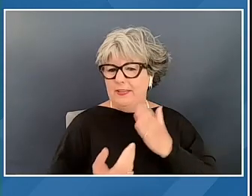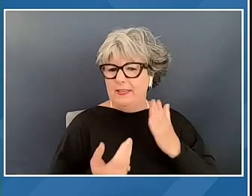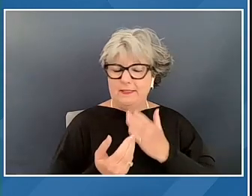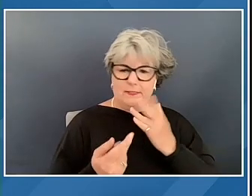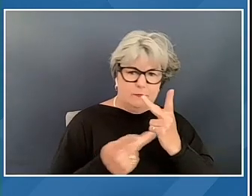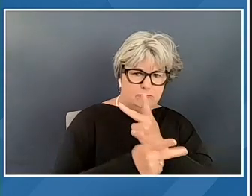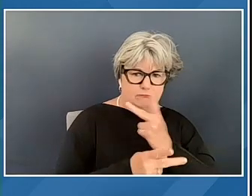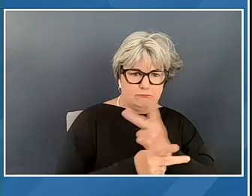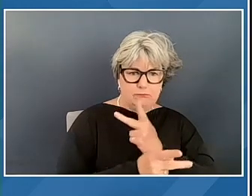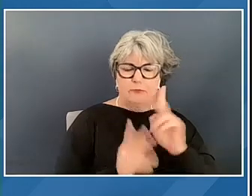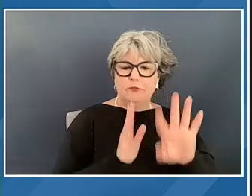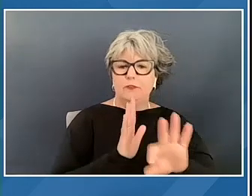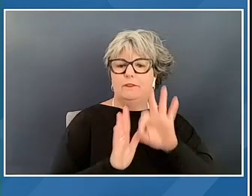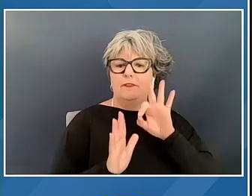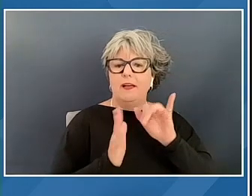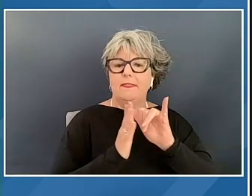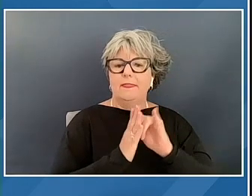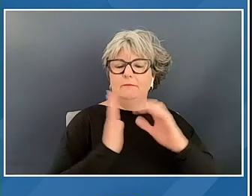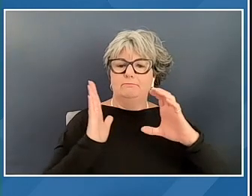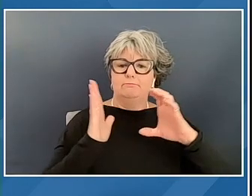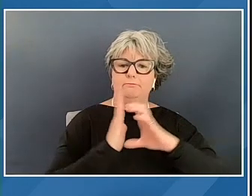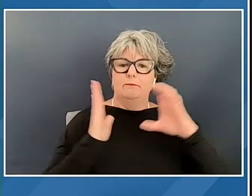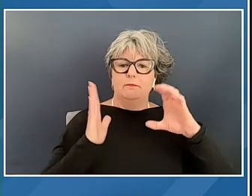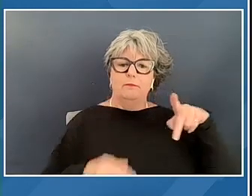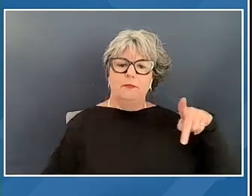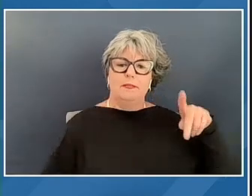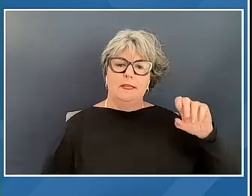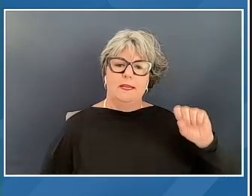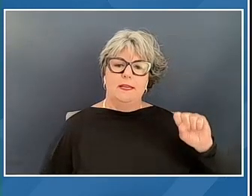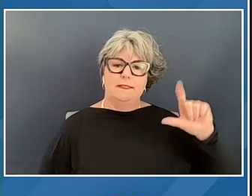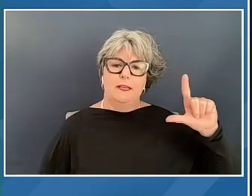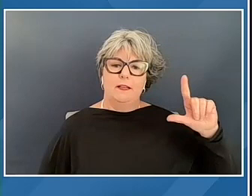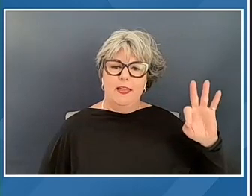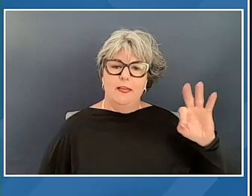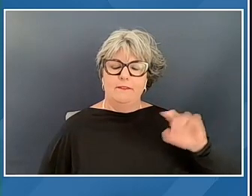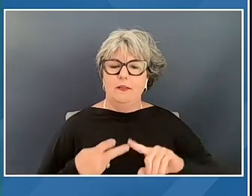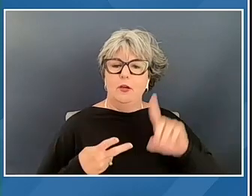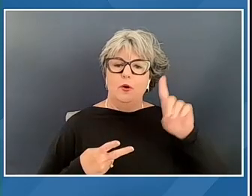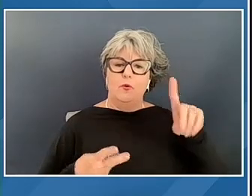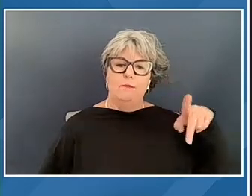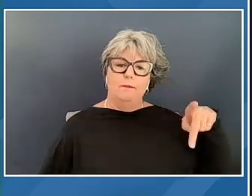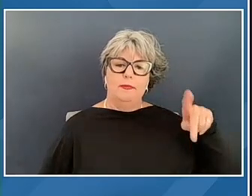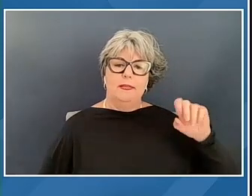respective section for PSLF. We have one PSLF servicer who is well